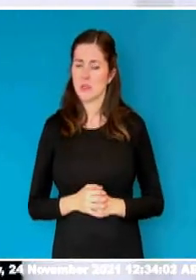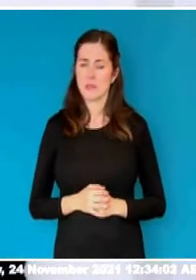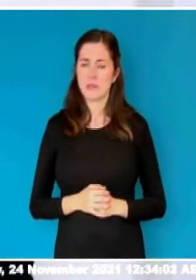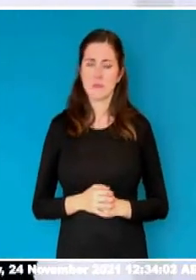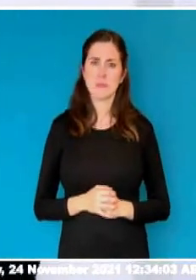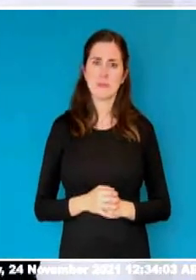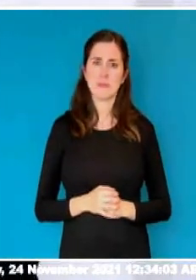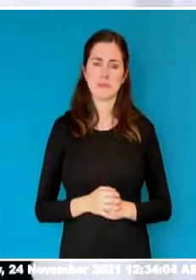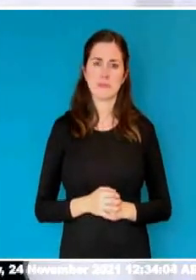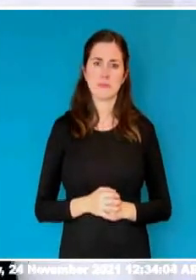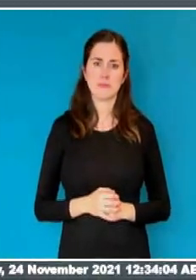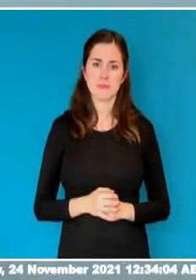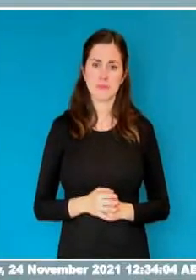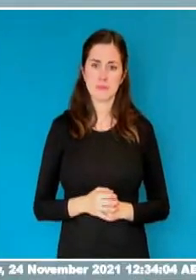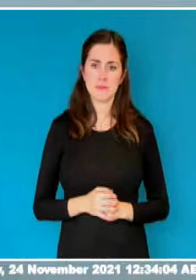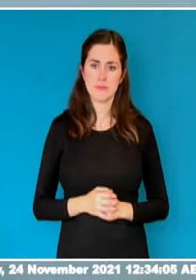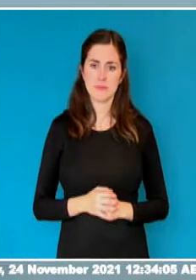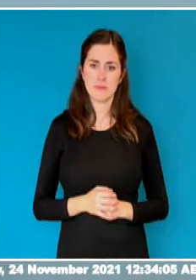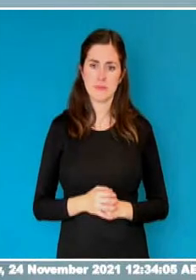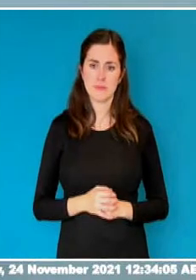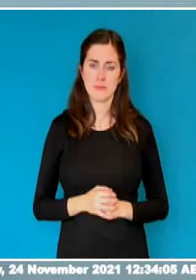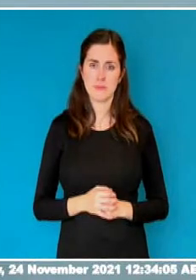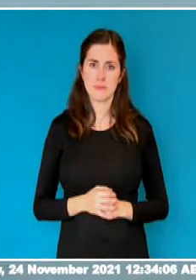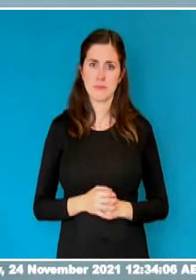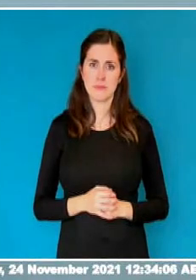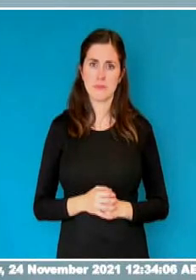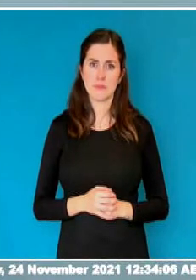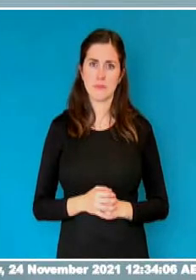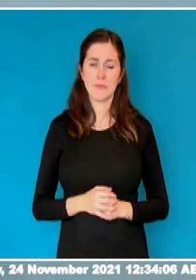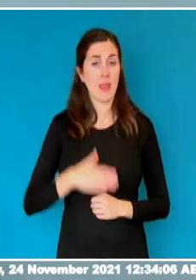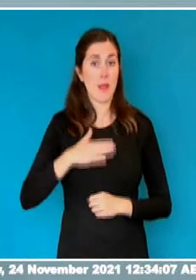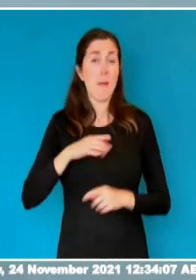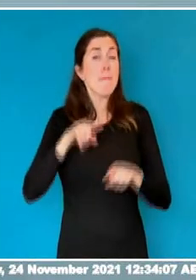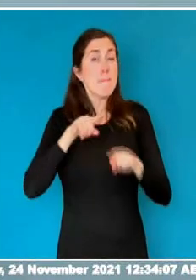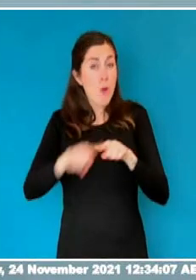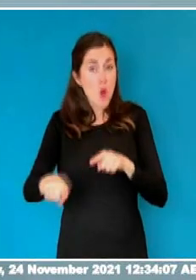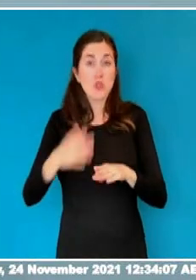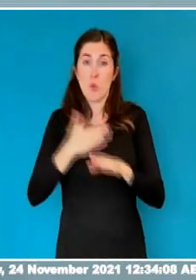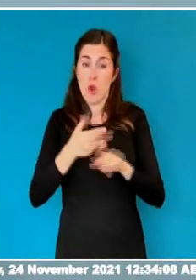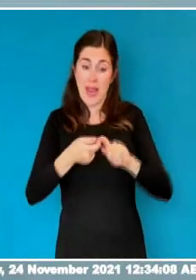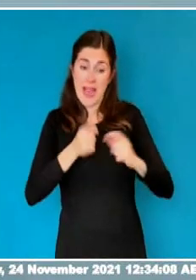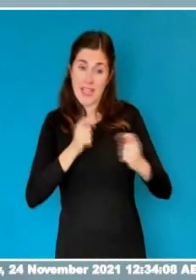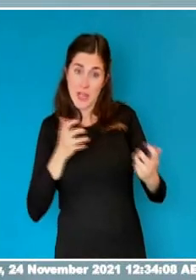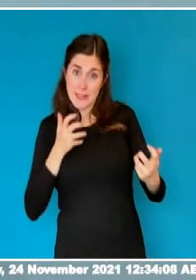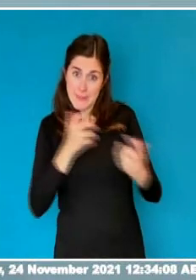So for many of the workplace adjustments, they are dealt with and funded locally, but